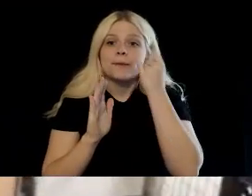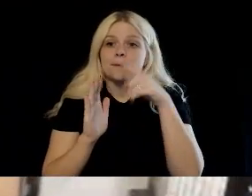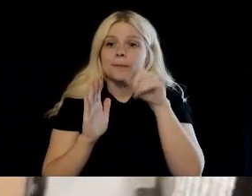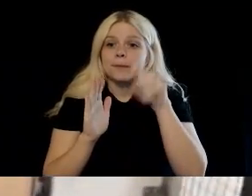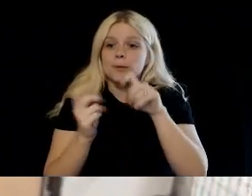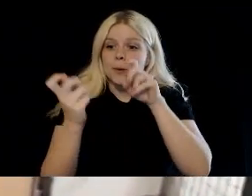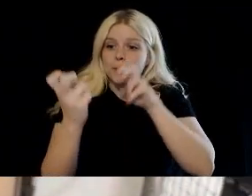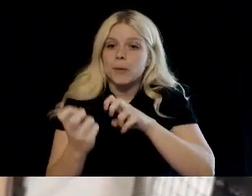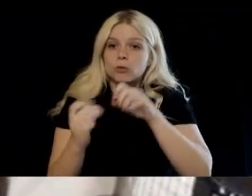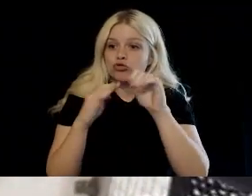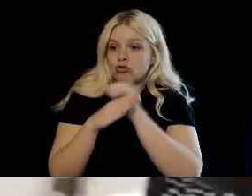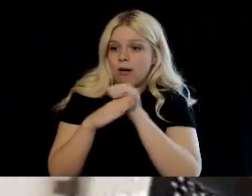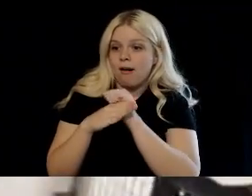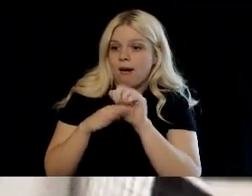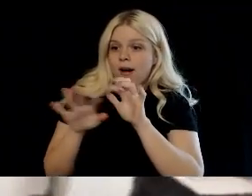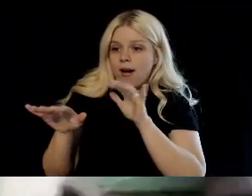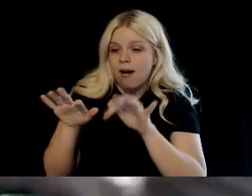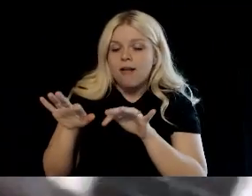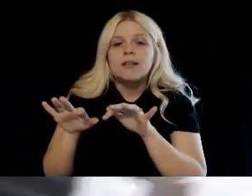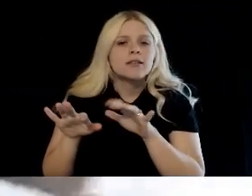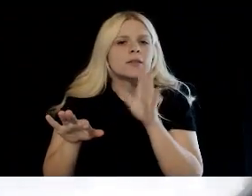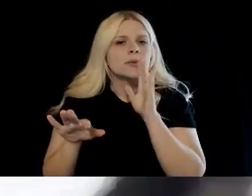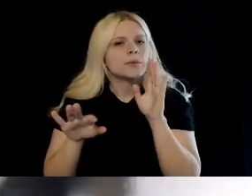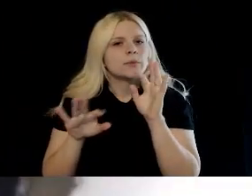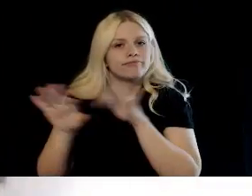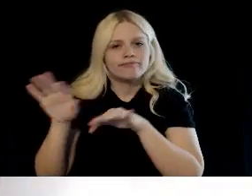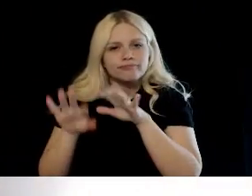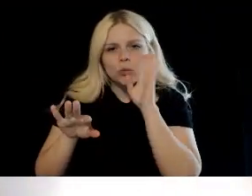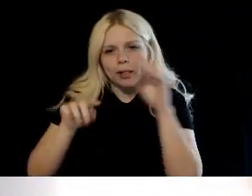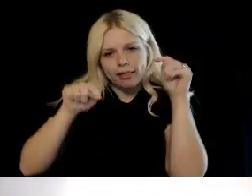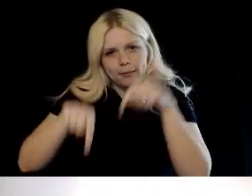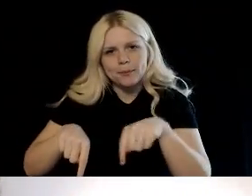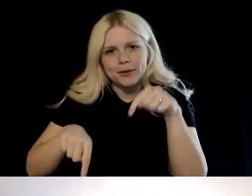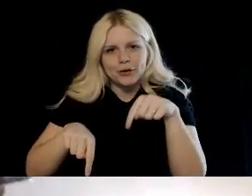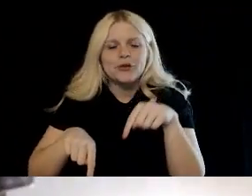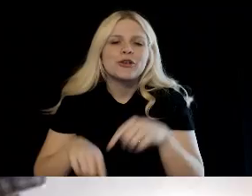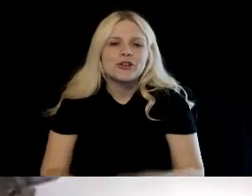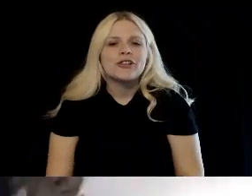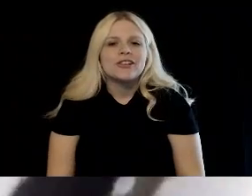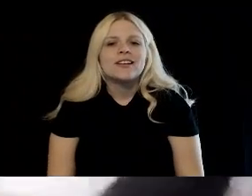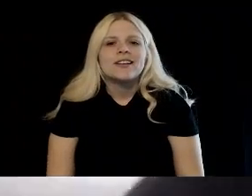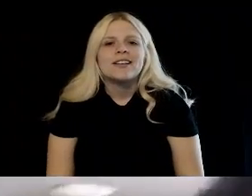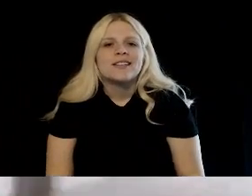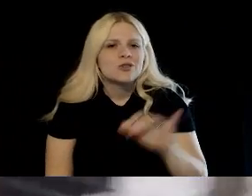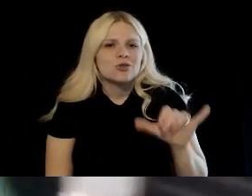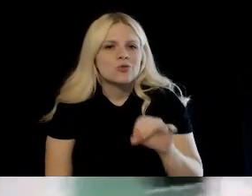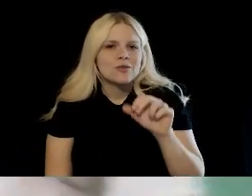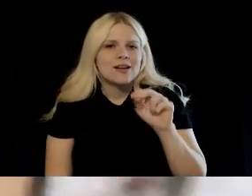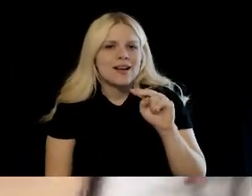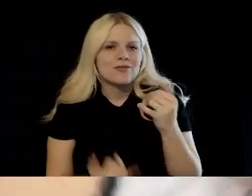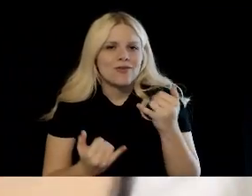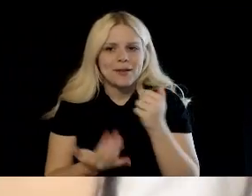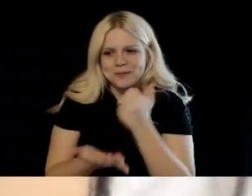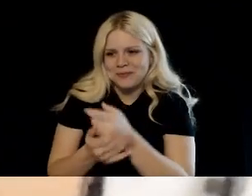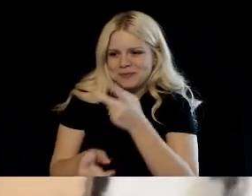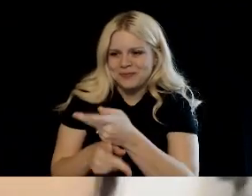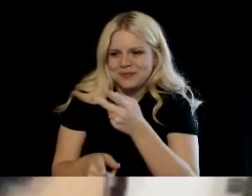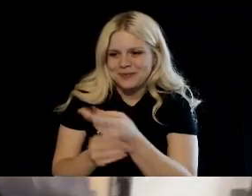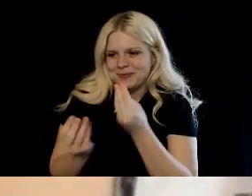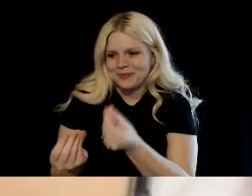thing, this is where he comes in. So Joann's keeping him busy right now. Michelle: So Crystal's gonna be helping me do this. The concept that we're